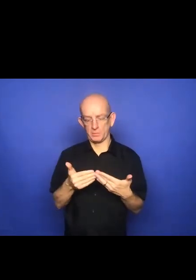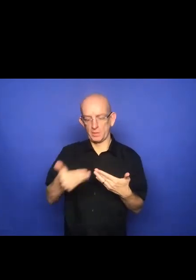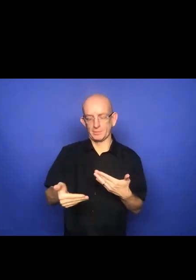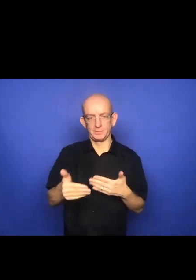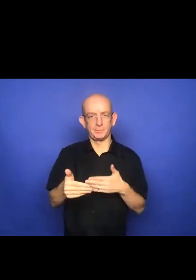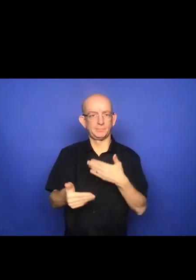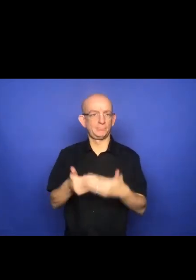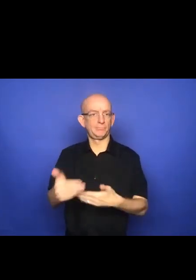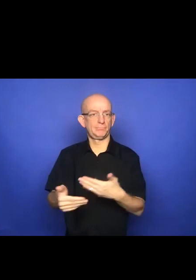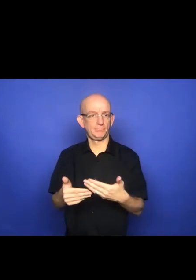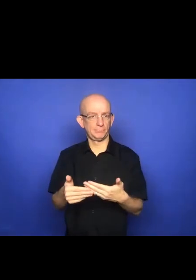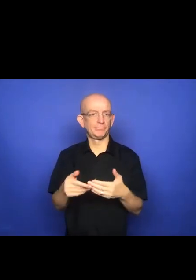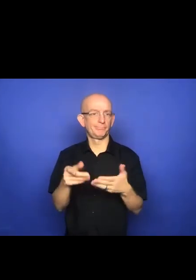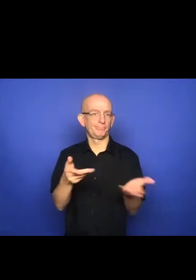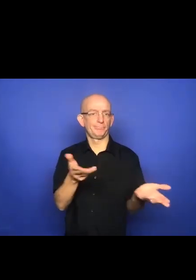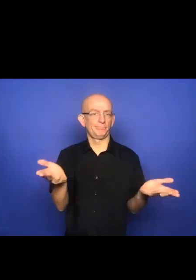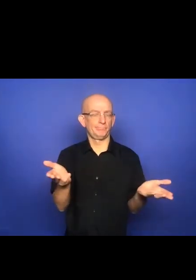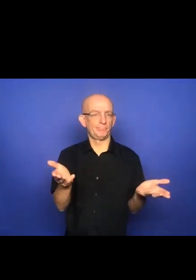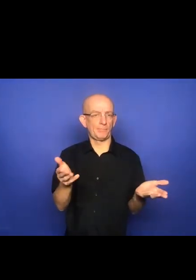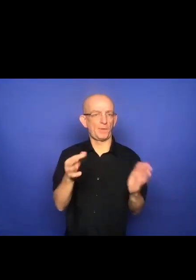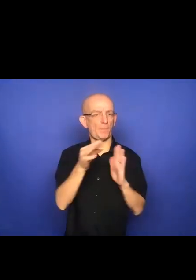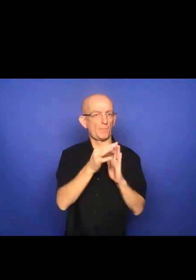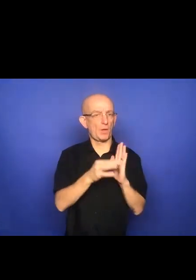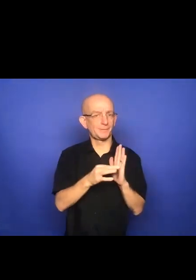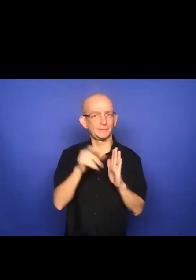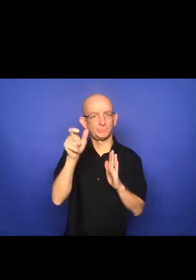to next steps to bring policy maker